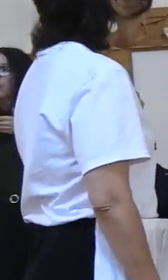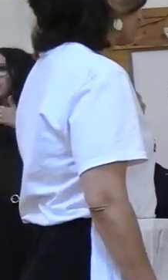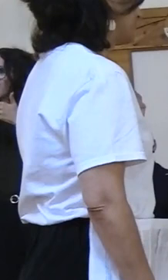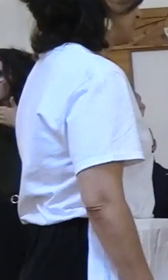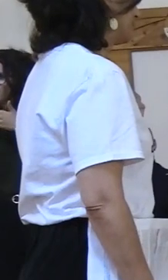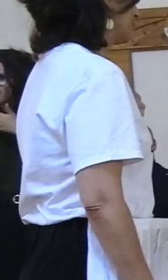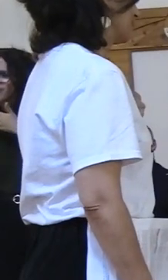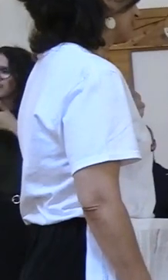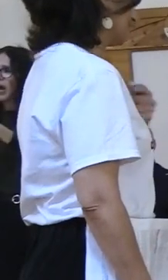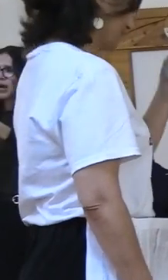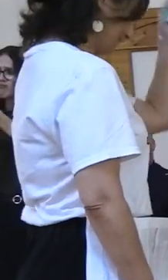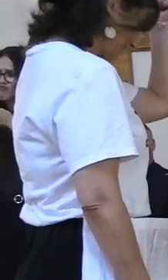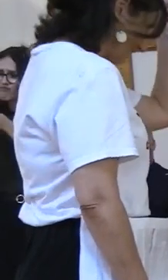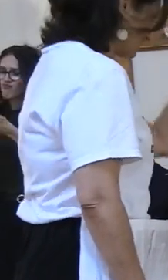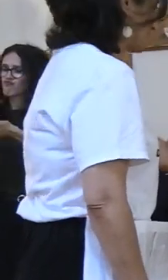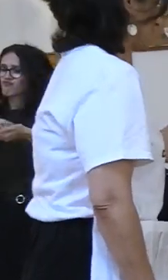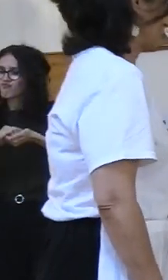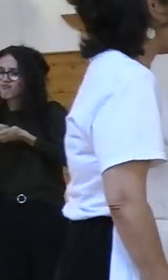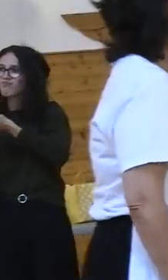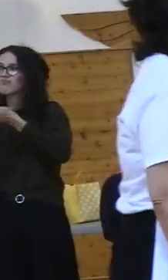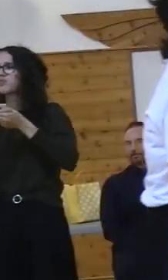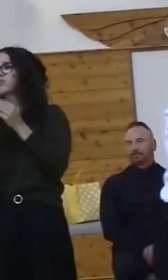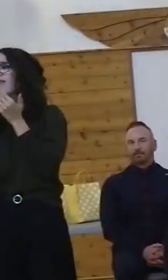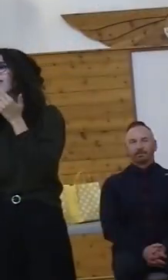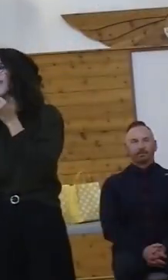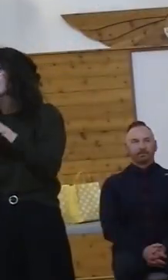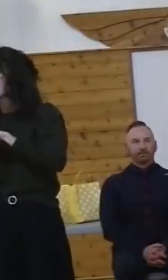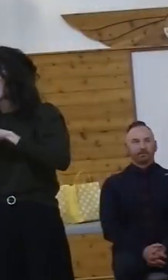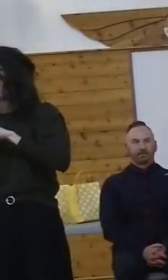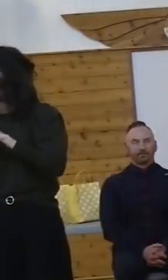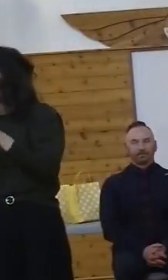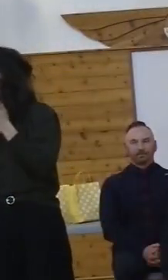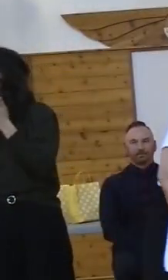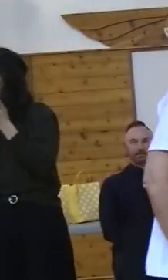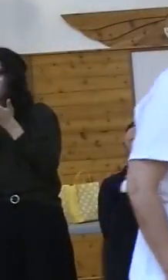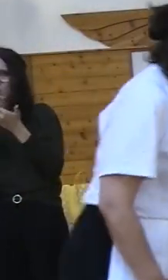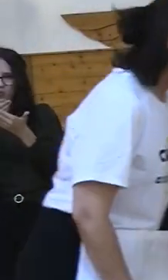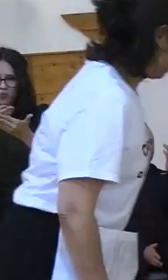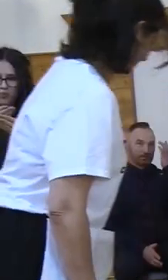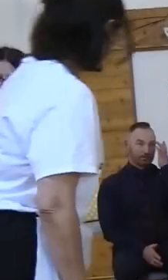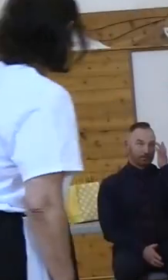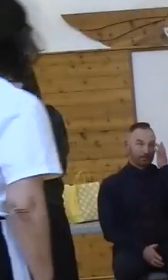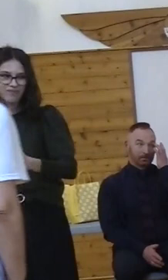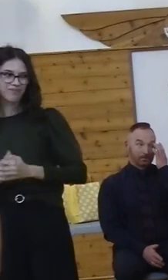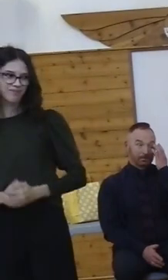I'm glad you're being there to sound here.